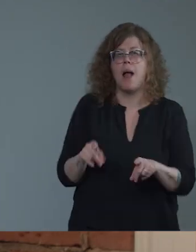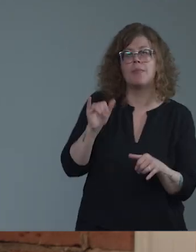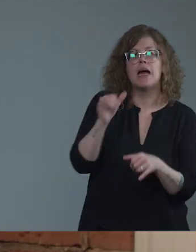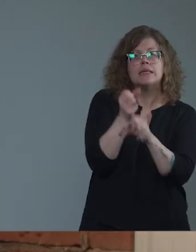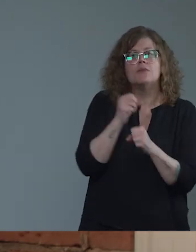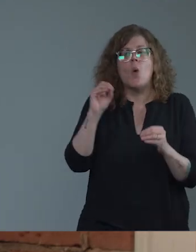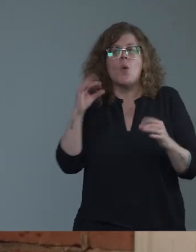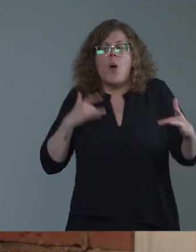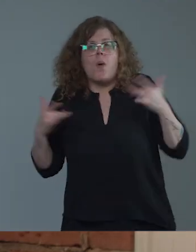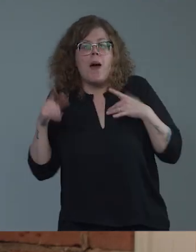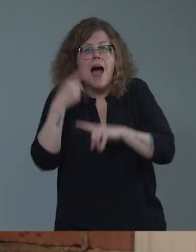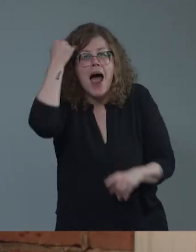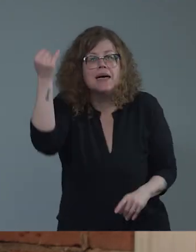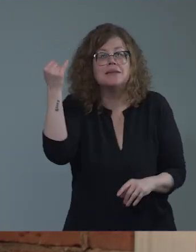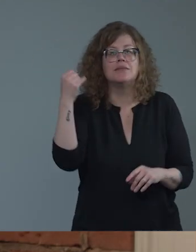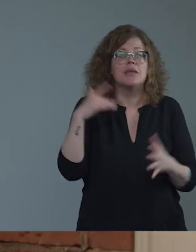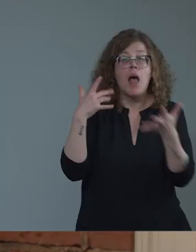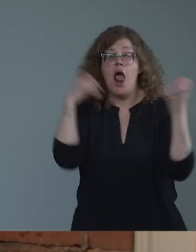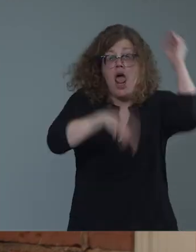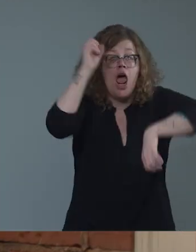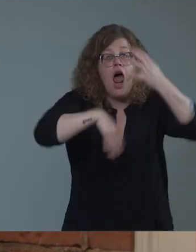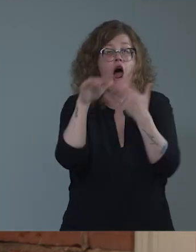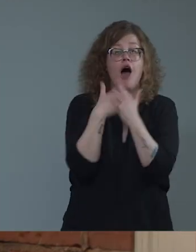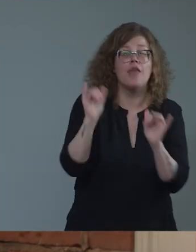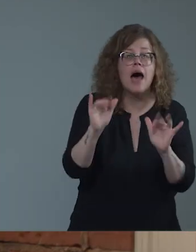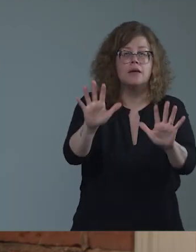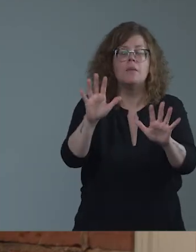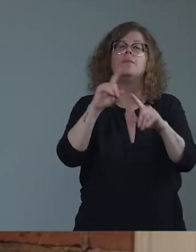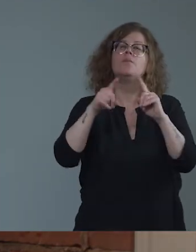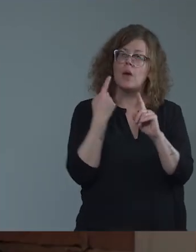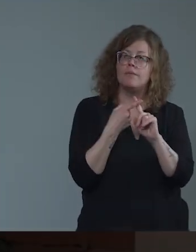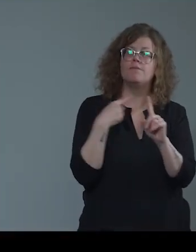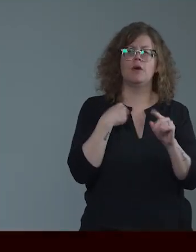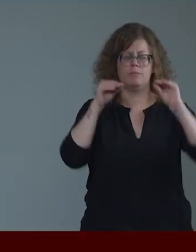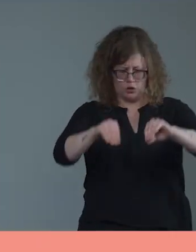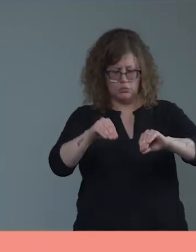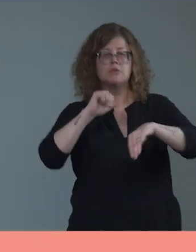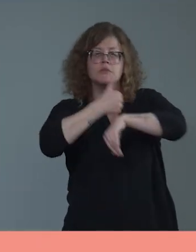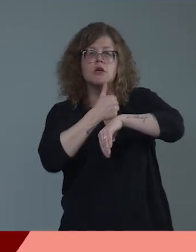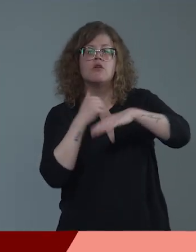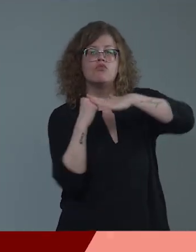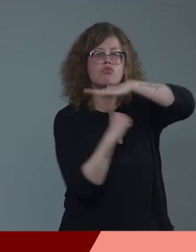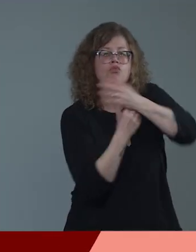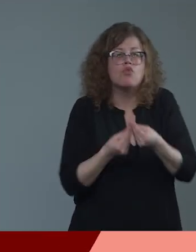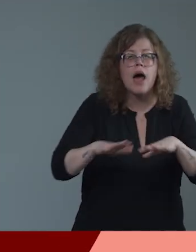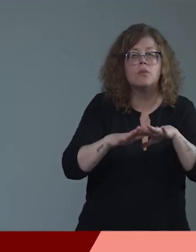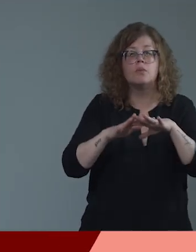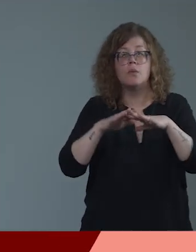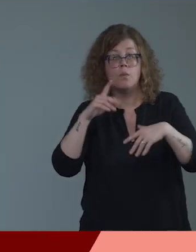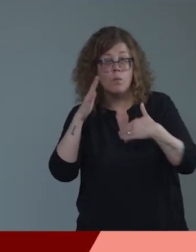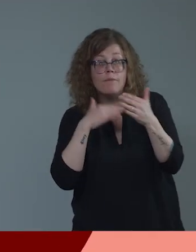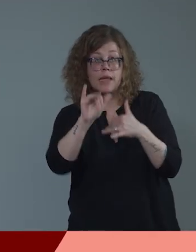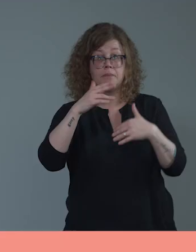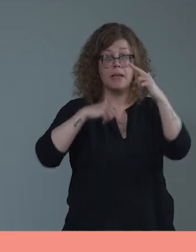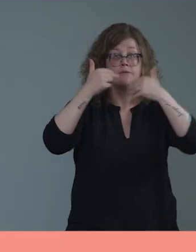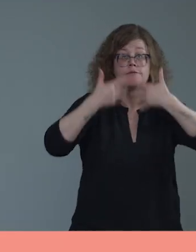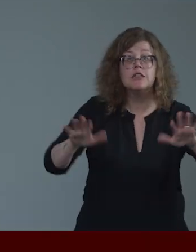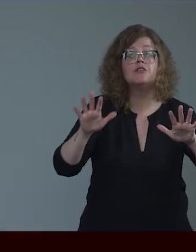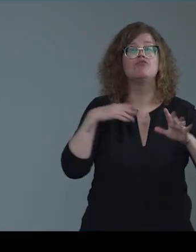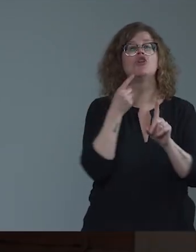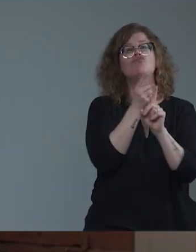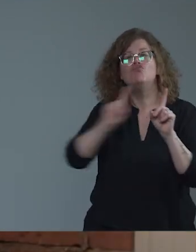that you're providing them is going to last for that intended life cycle of the art.